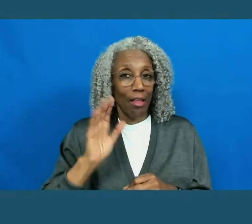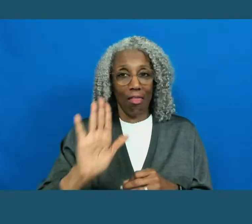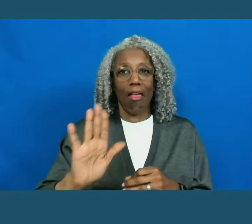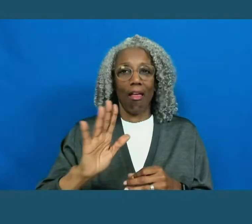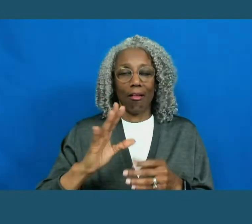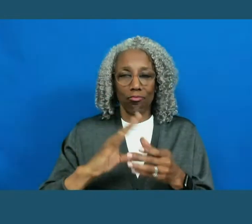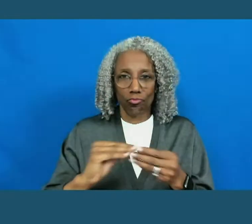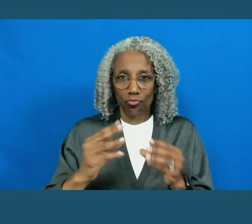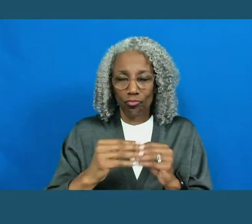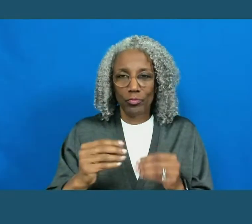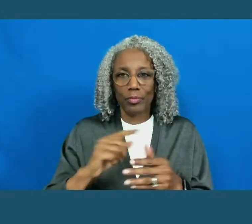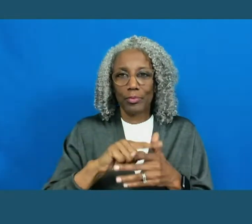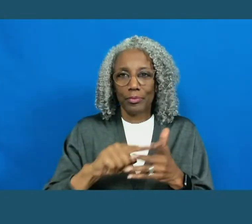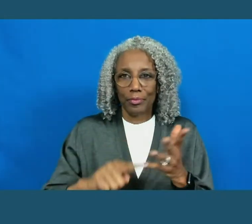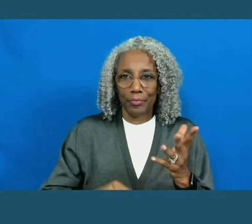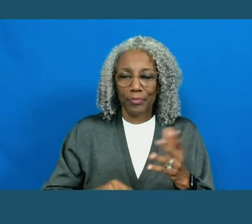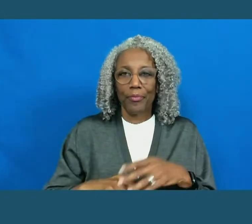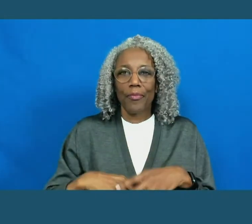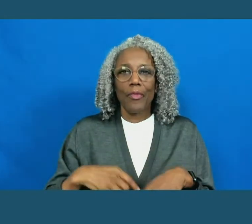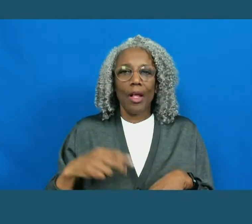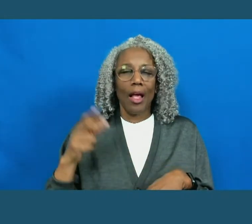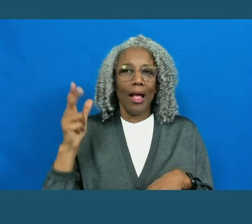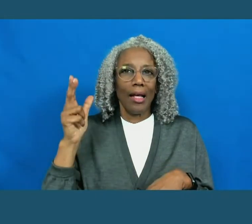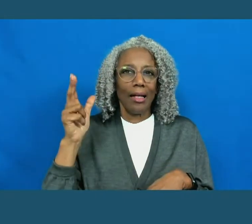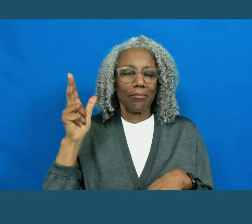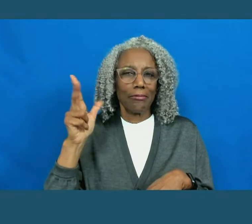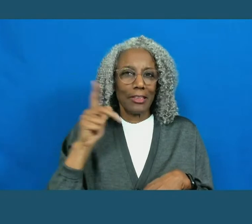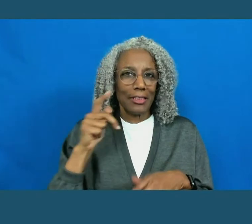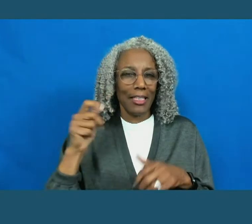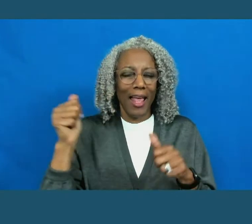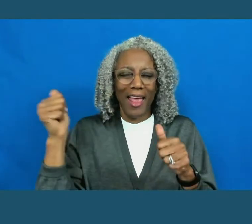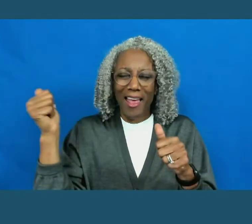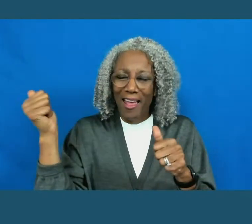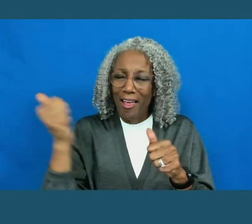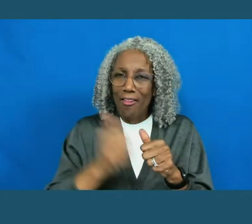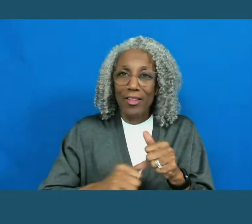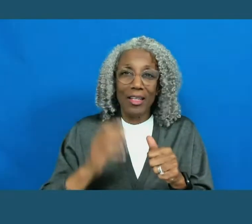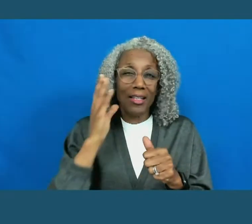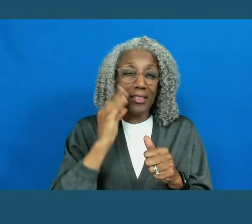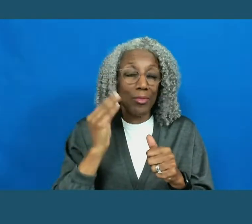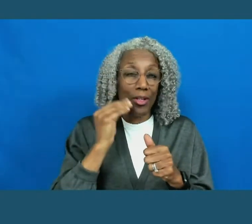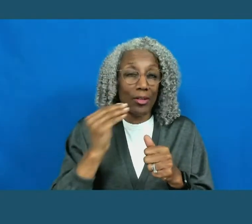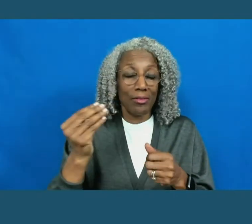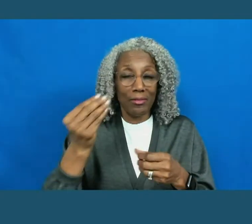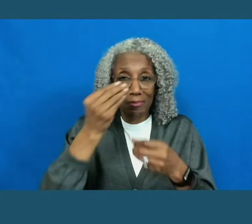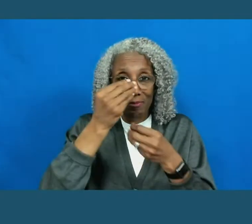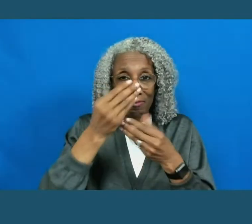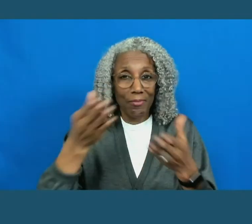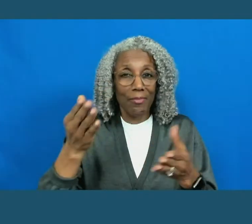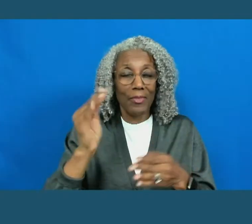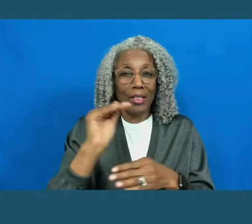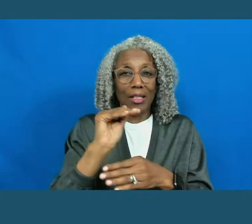accounts for me to hear those accounts and for the staff to hear those accounts as I listened to every, um,